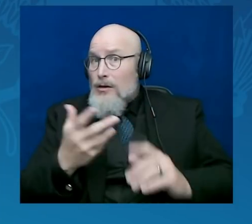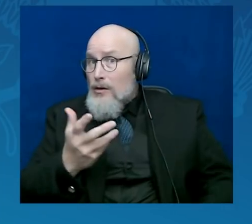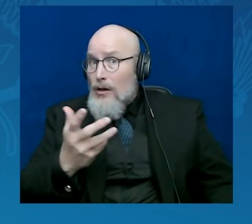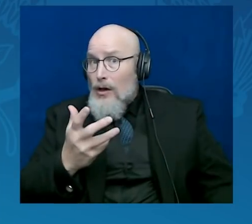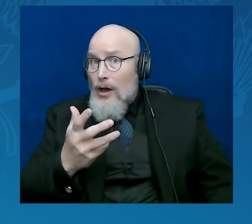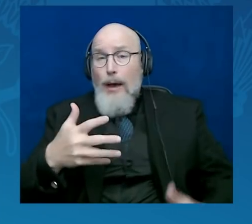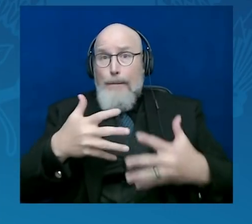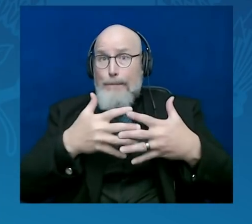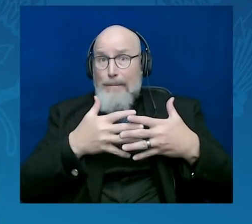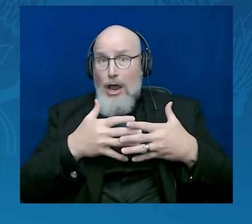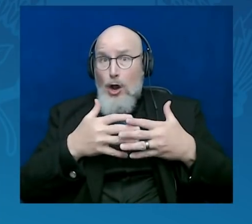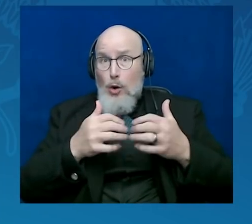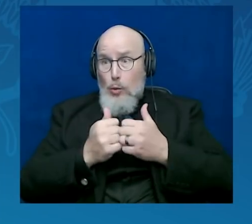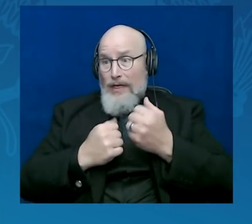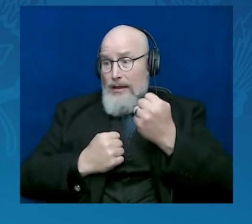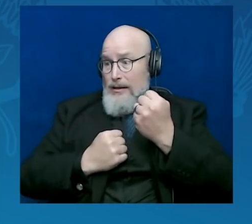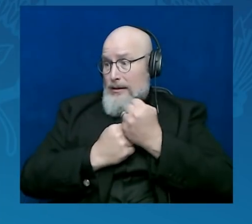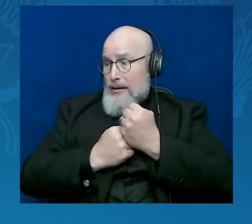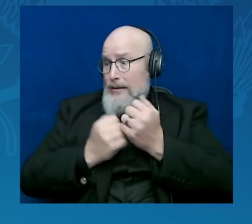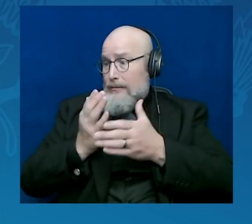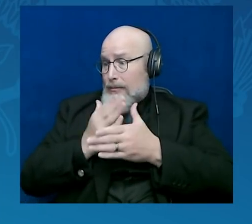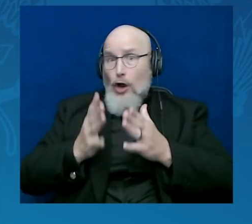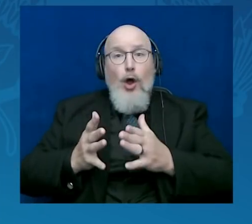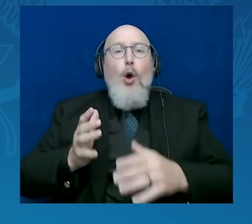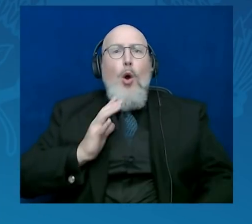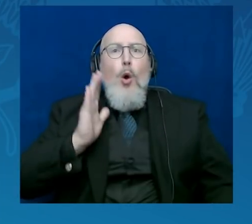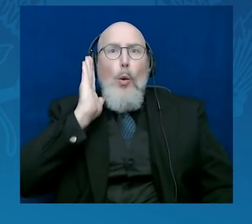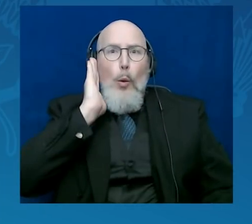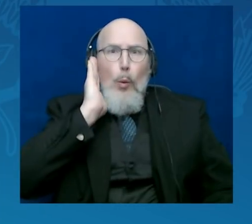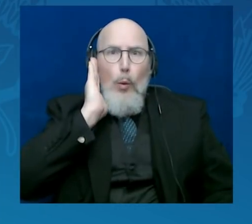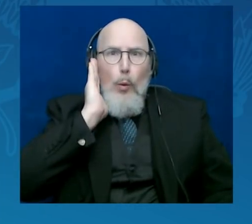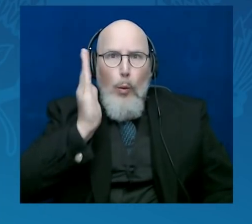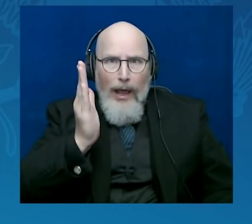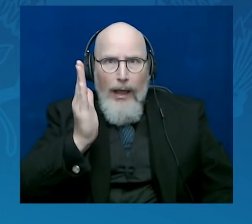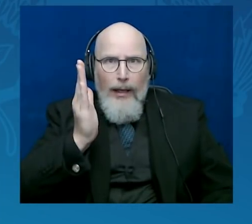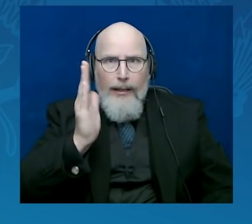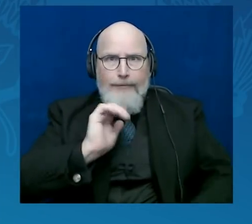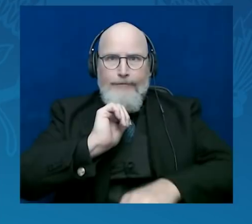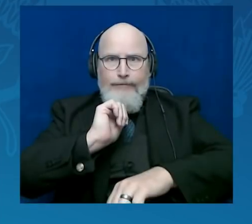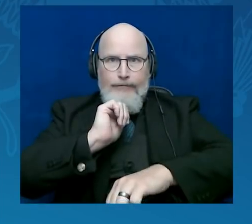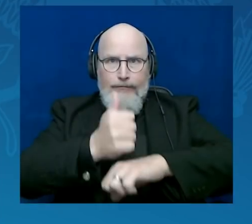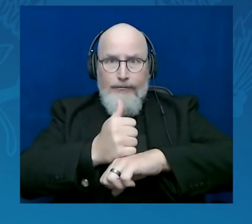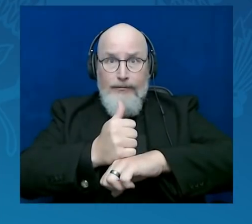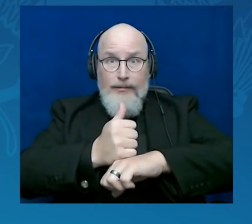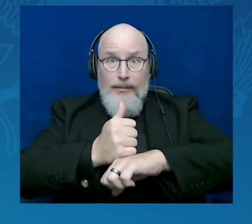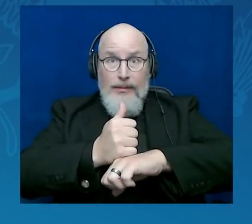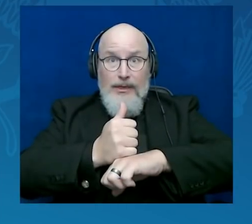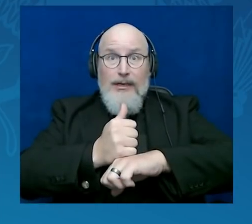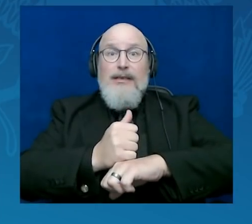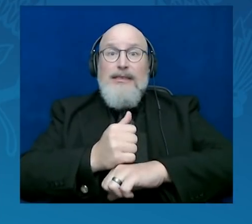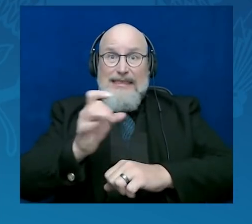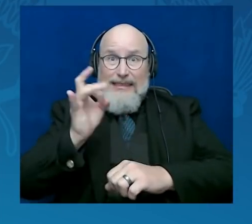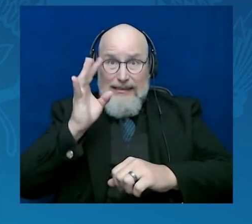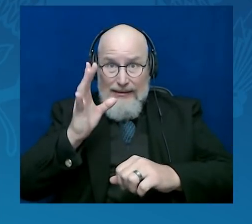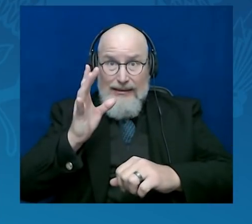will impose significant and unprecedented economic costs.